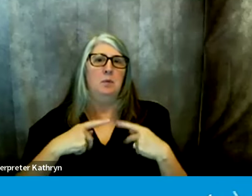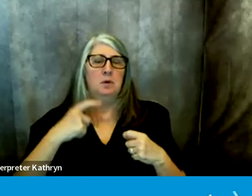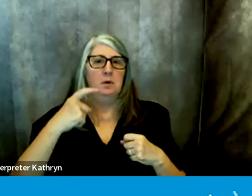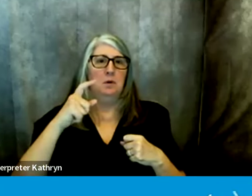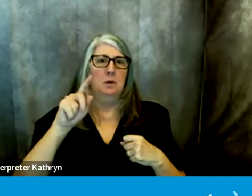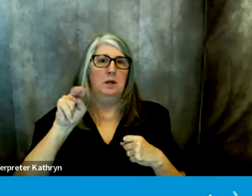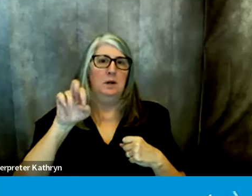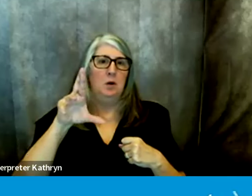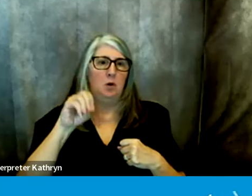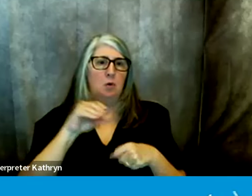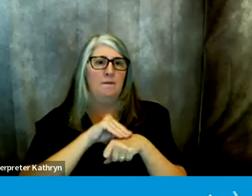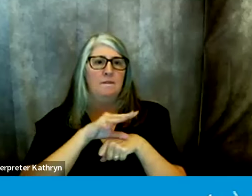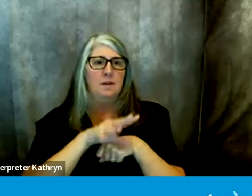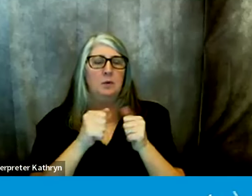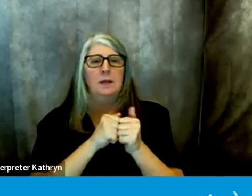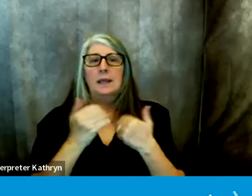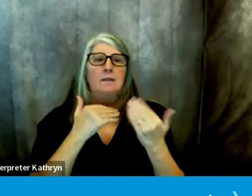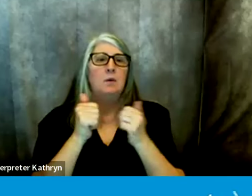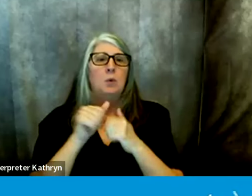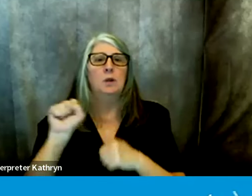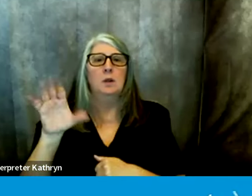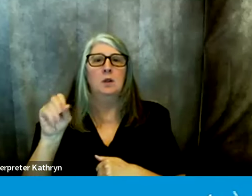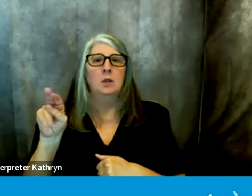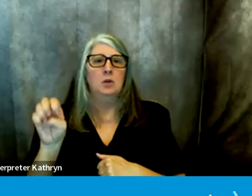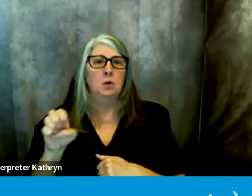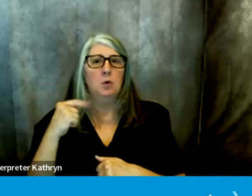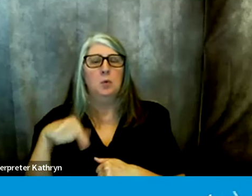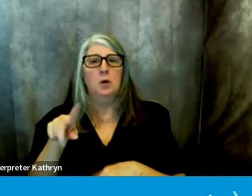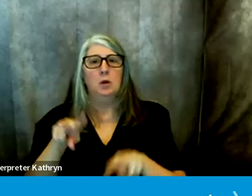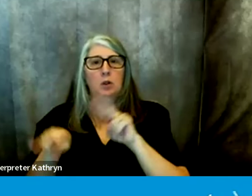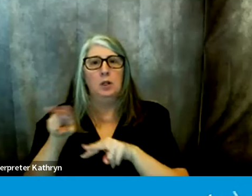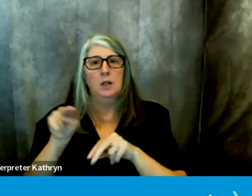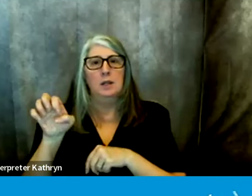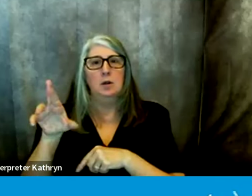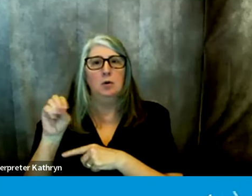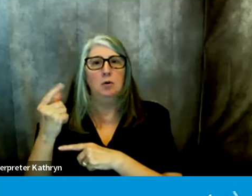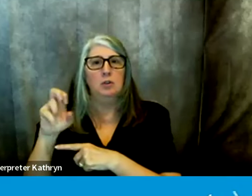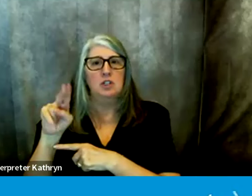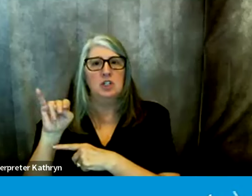In the SCONE device we're looking at your neurogenic bladder, so I can't really answer that.